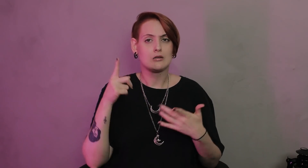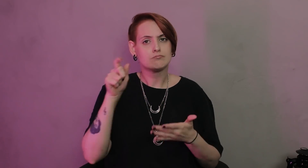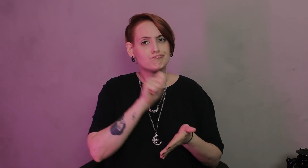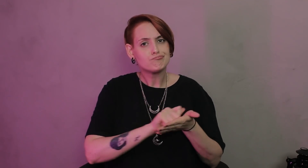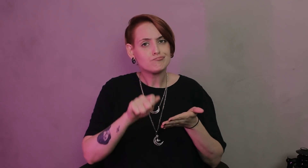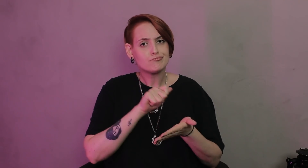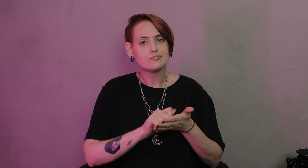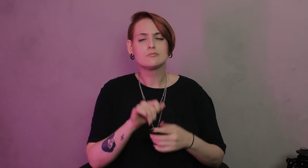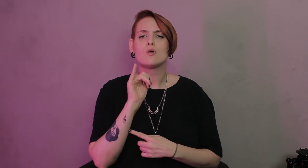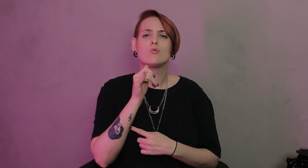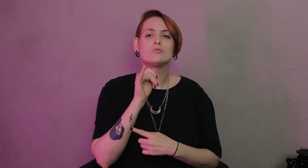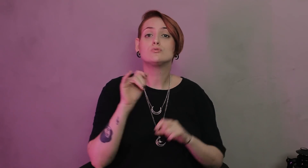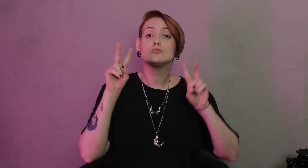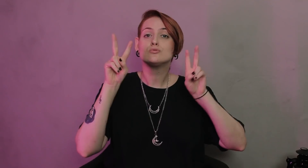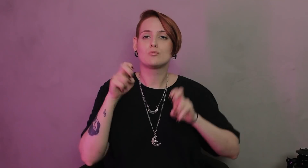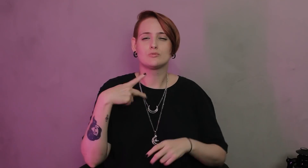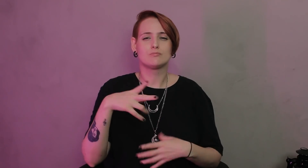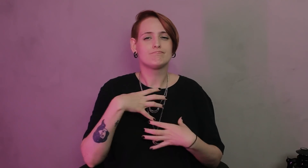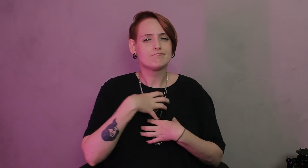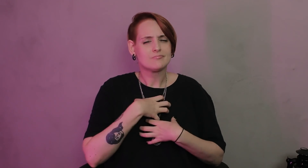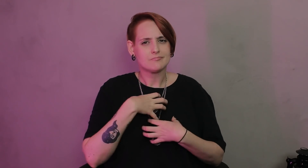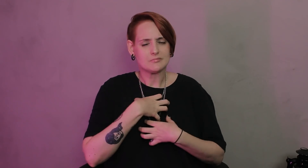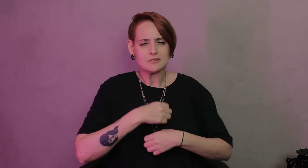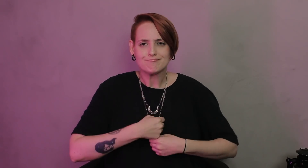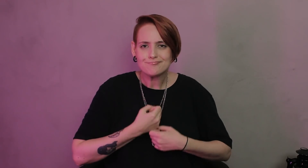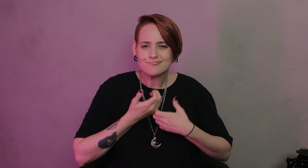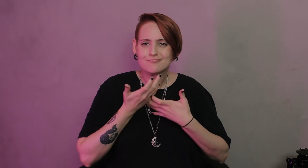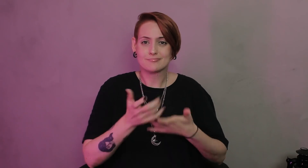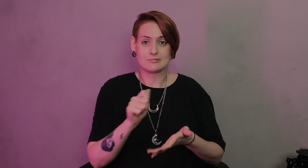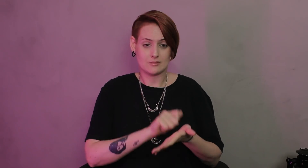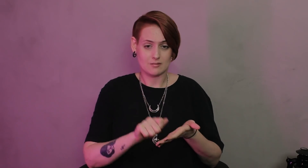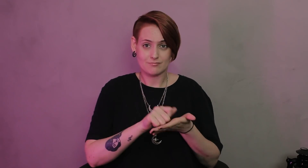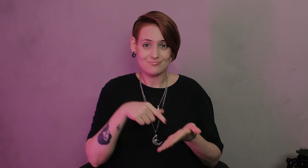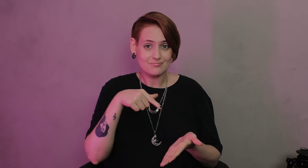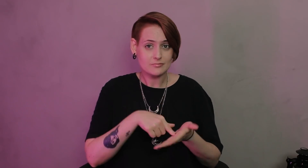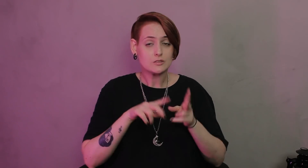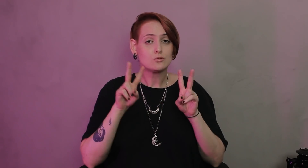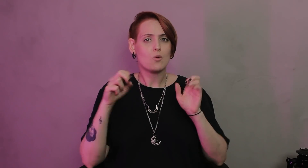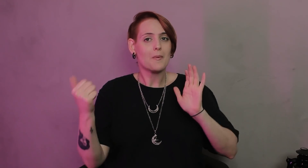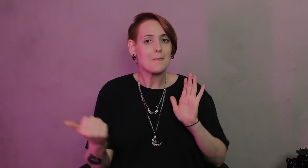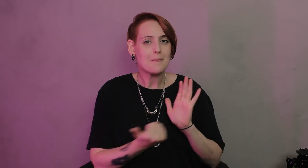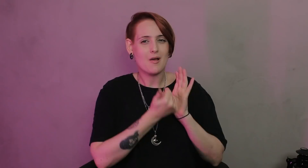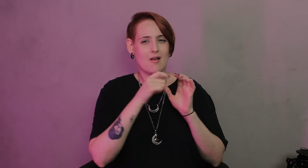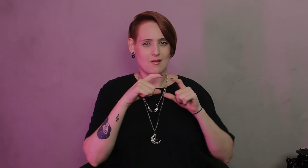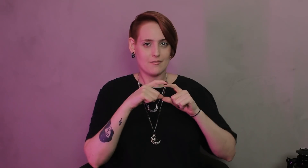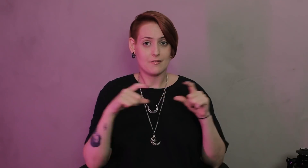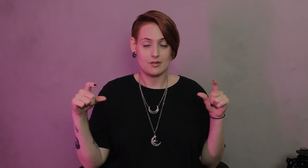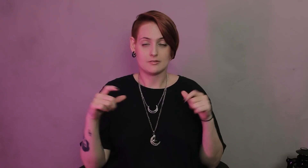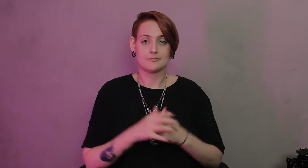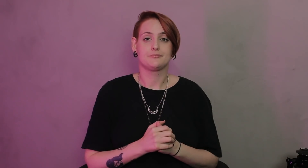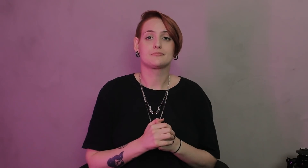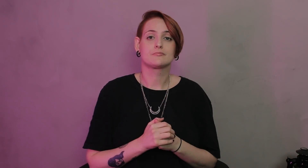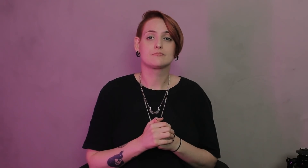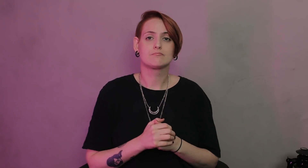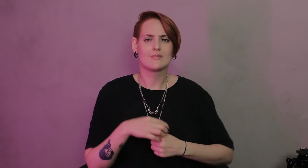She also narrates her feelings on the papers: